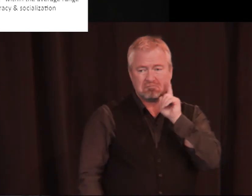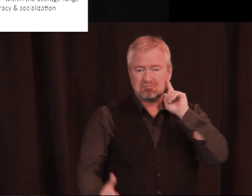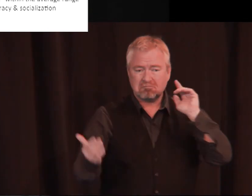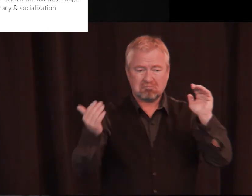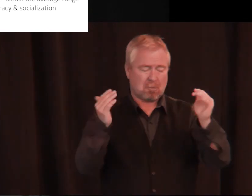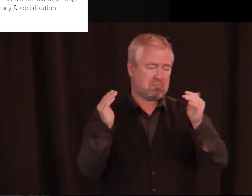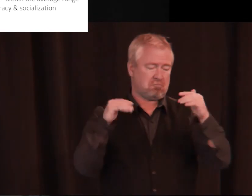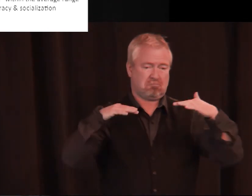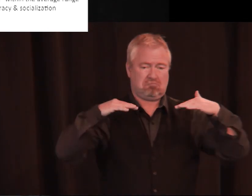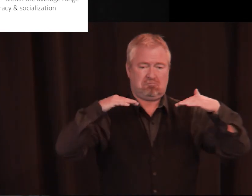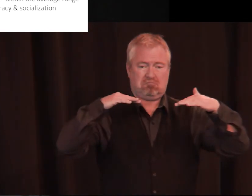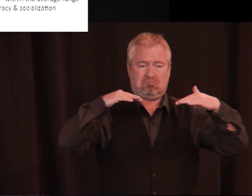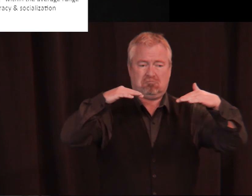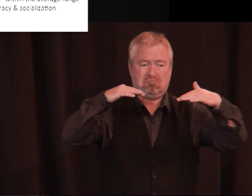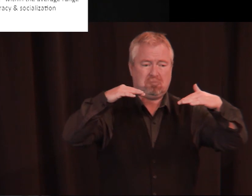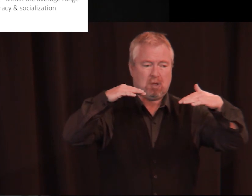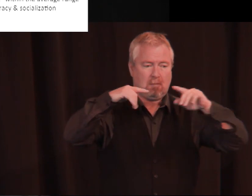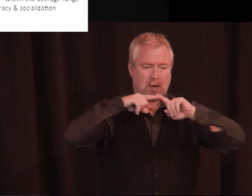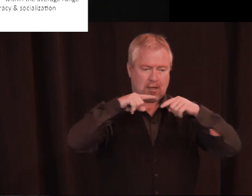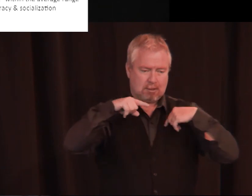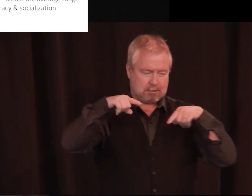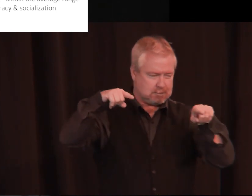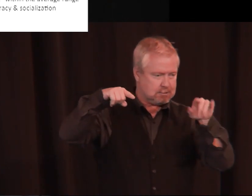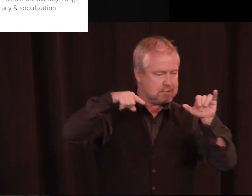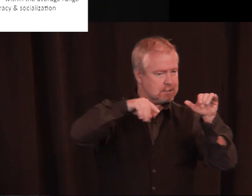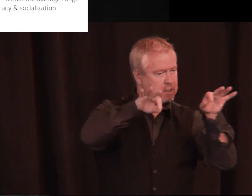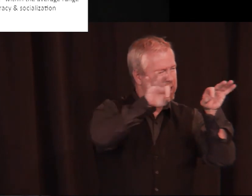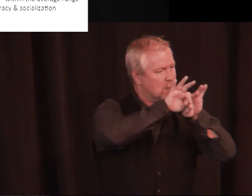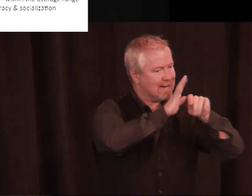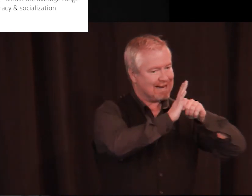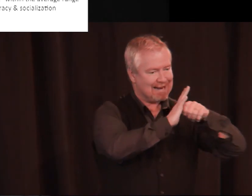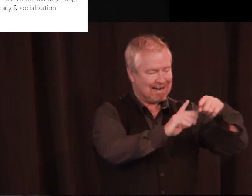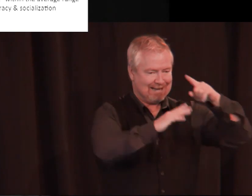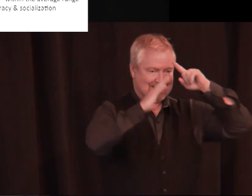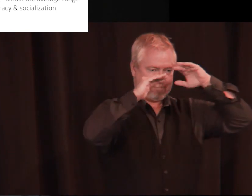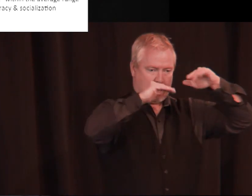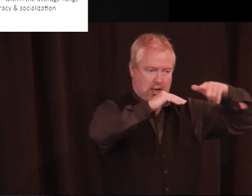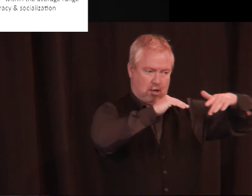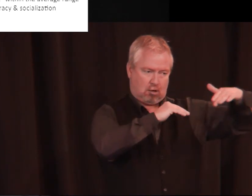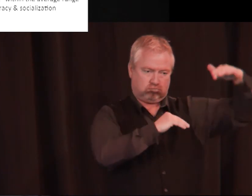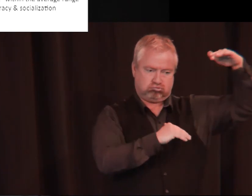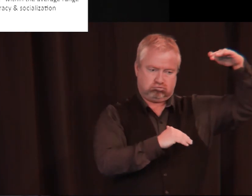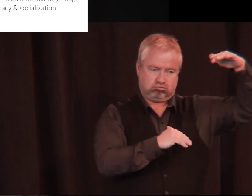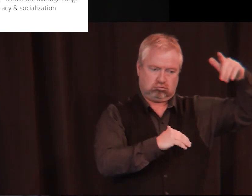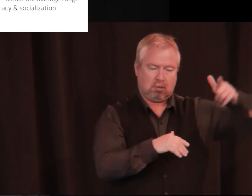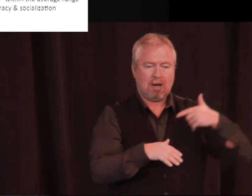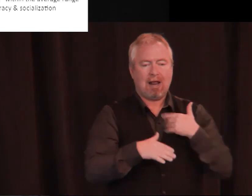so we need to have high expectations for achievement. Just having a score in the average range on the standardized tests,